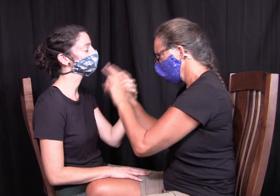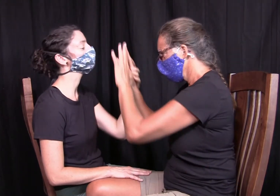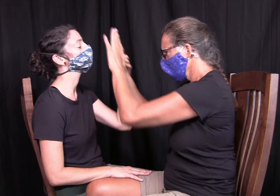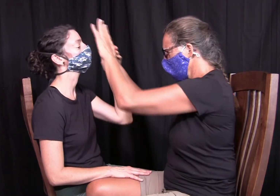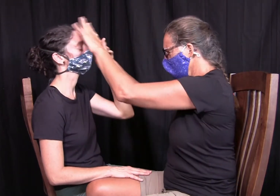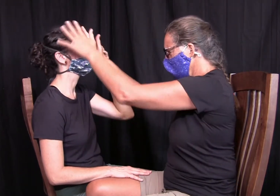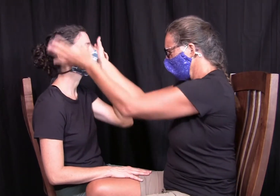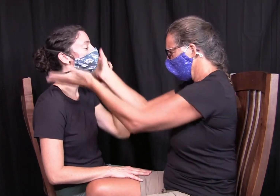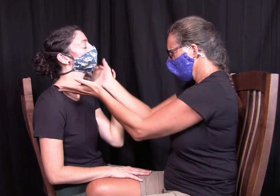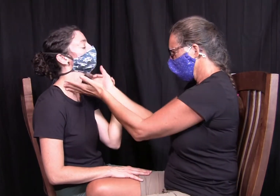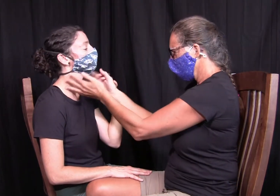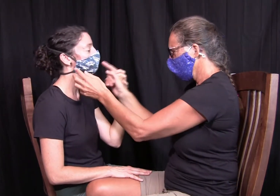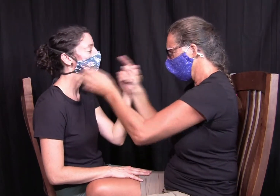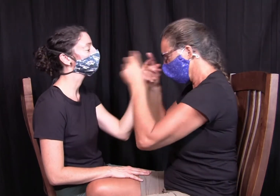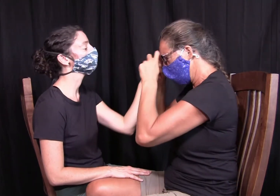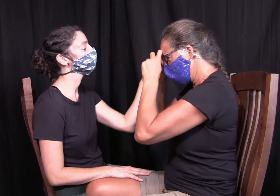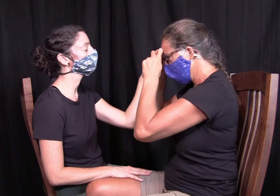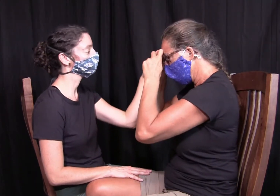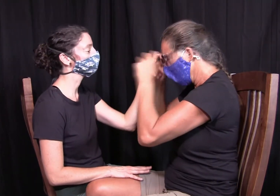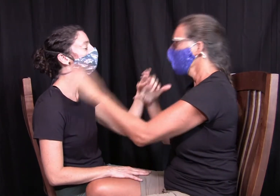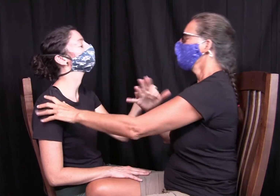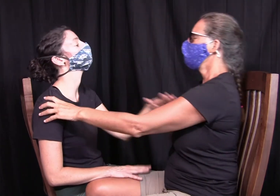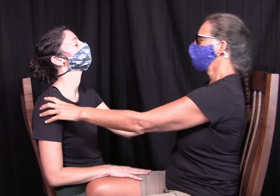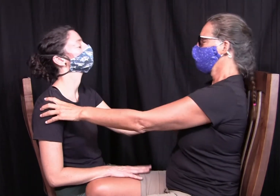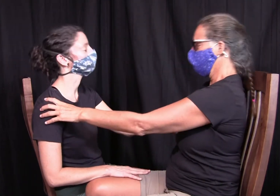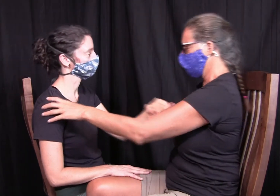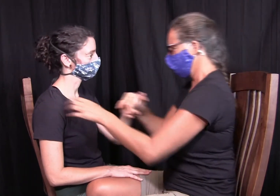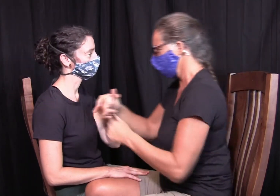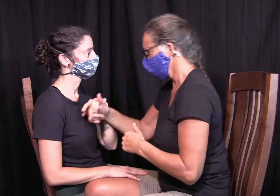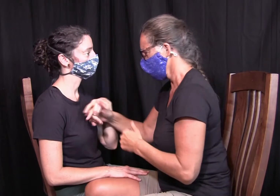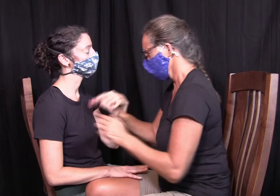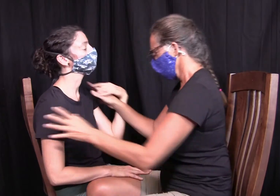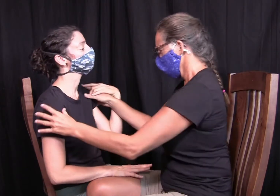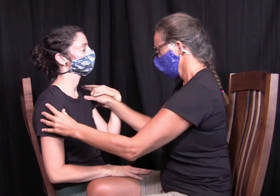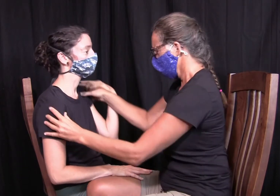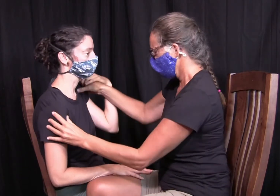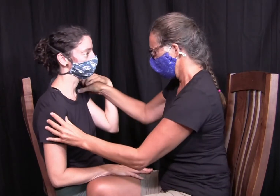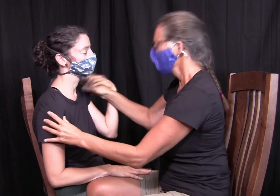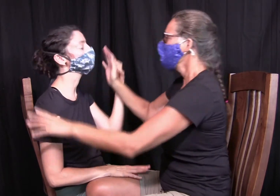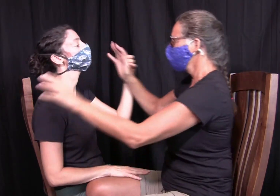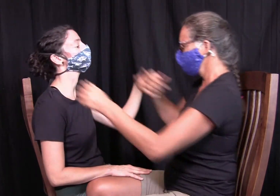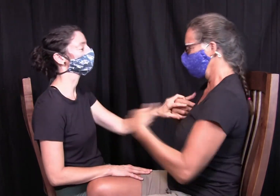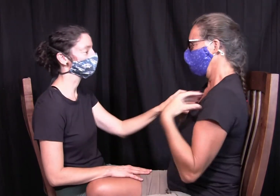This allows conversation partners to gauge whether they are being understood and to manage turn-taking.